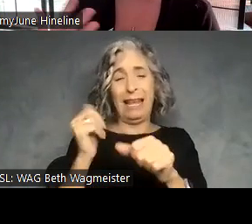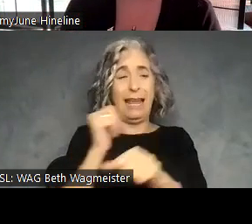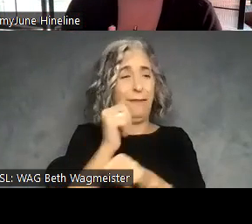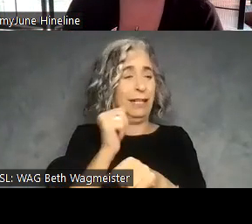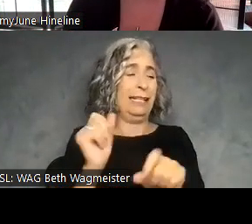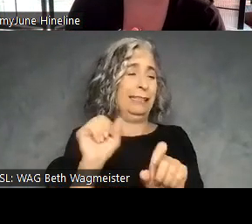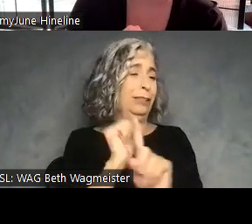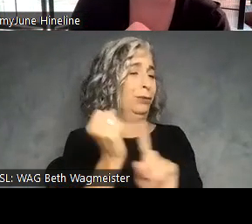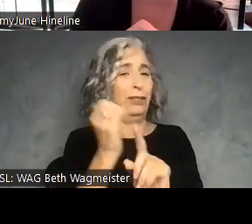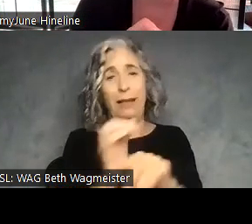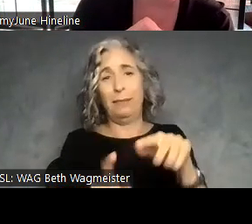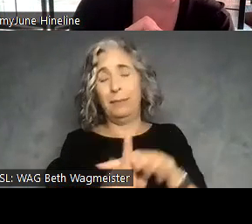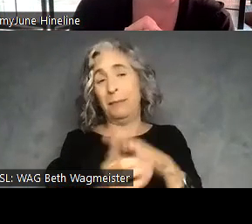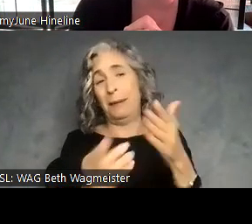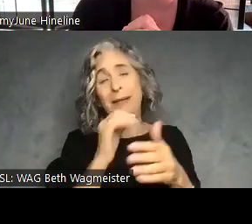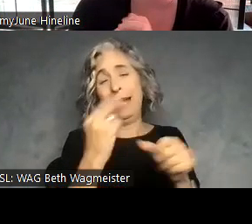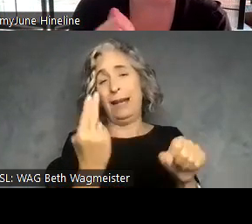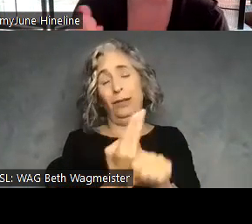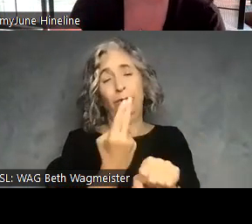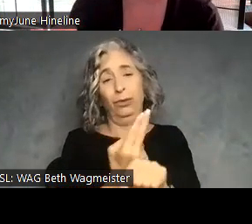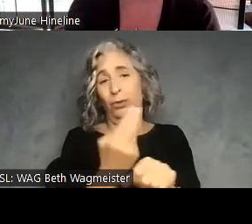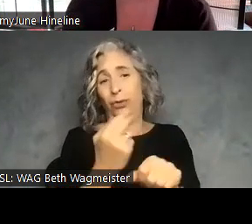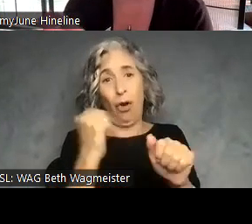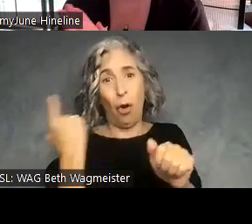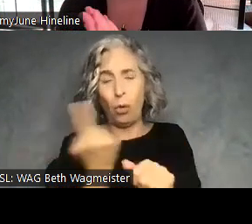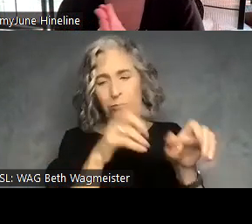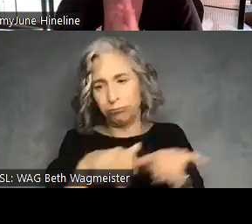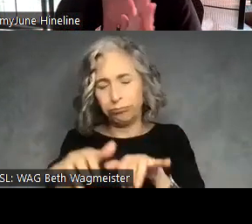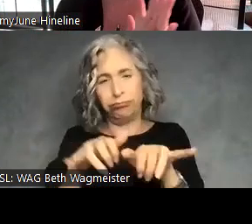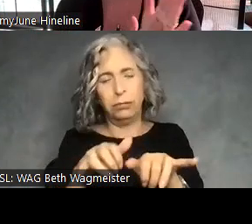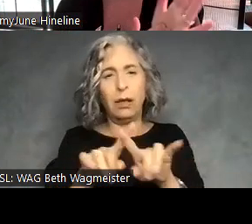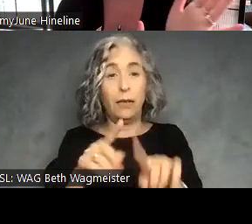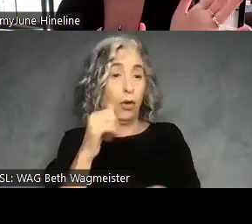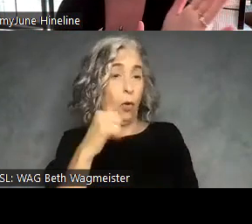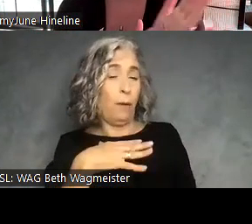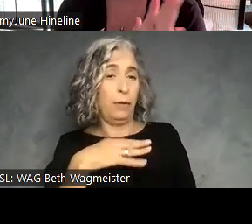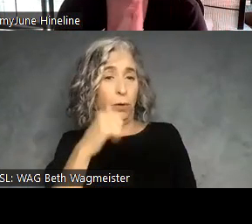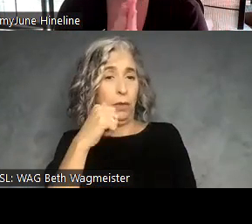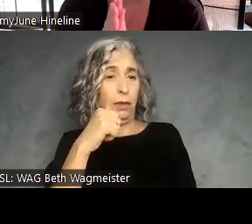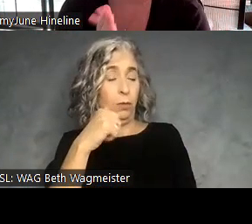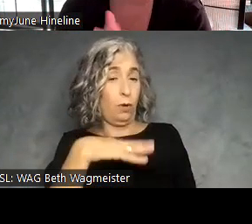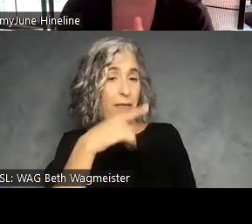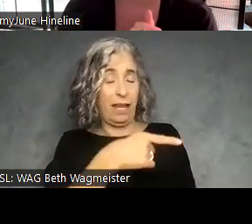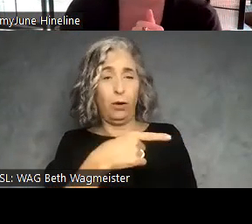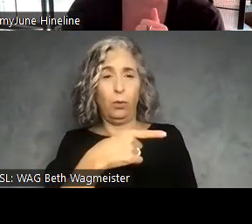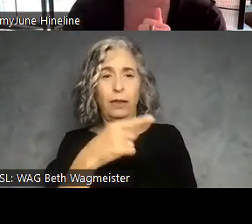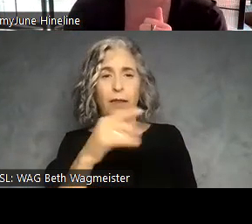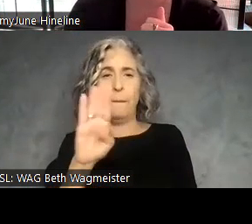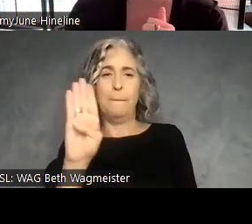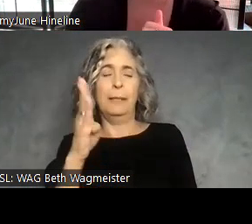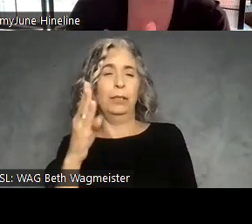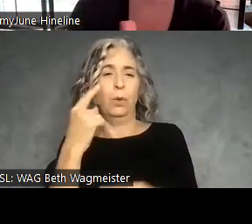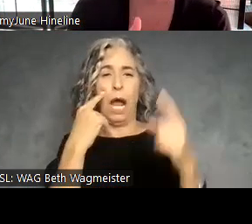Eye recognition is great. It can tell twins apart because it uses the iris for matching. But think